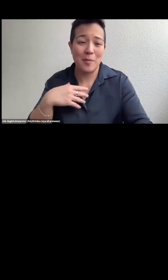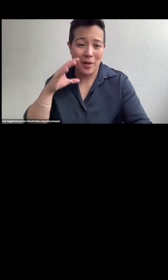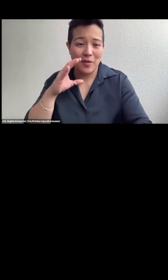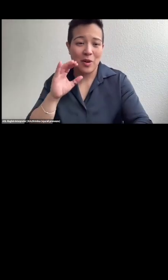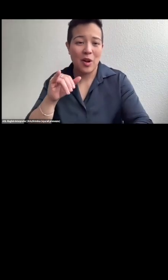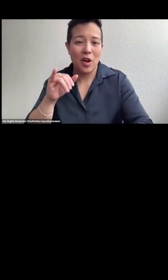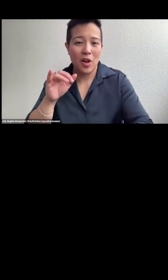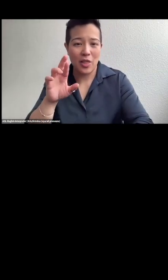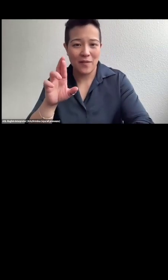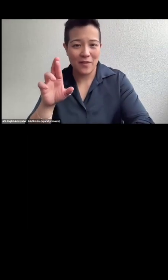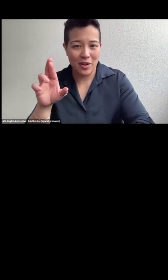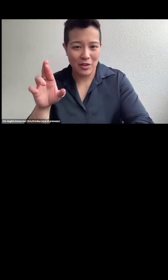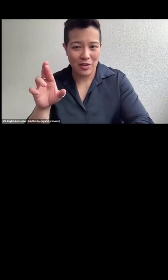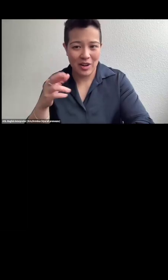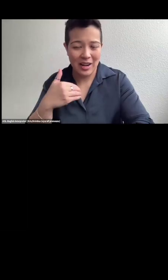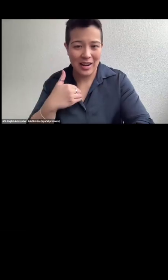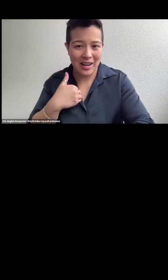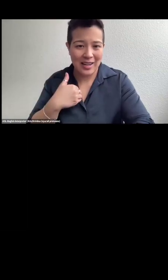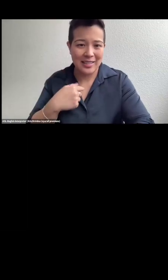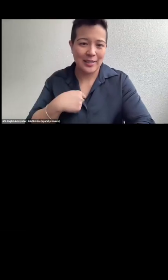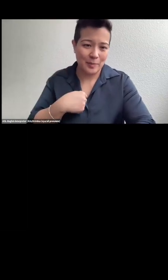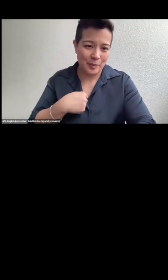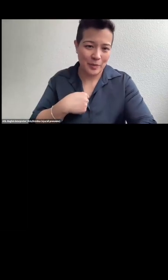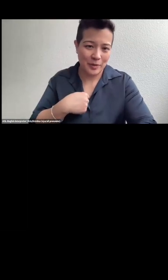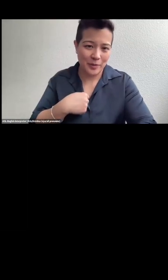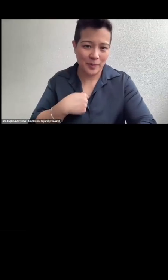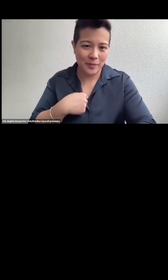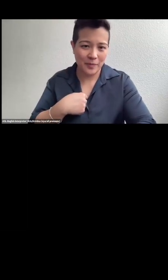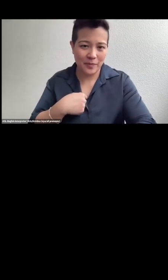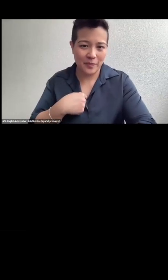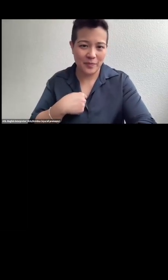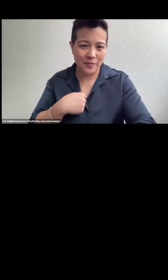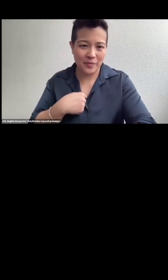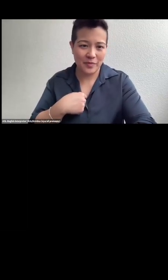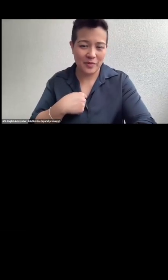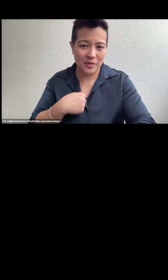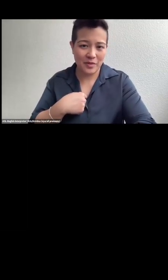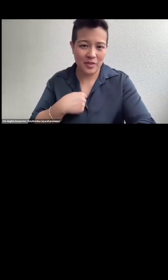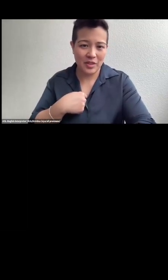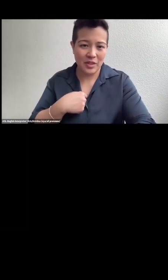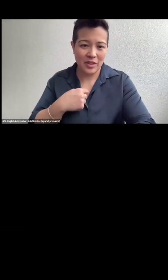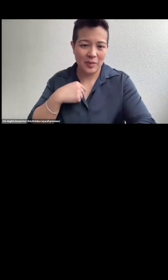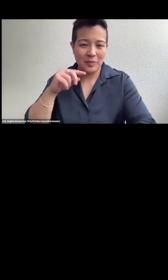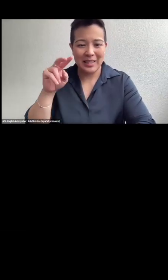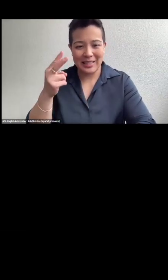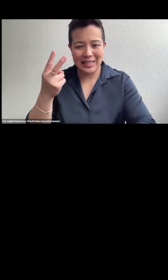the far right, it has me um, sort of, I'm, OMG, the second one over, I don't want to try directions